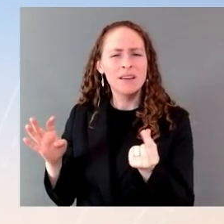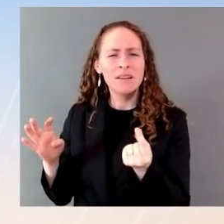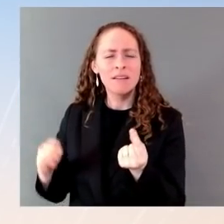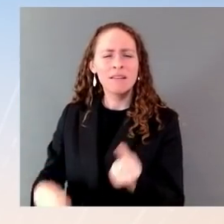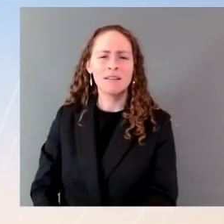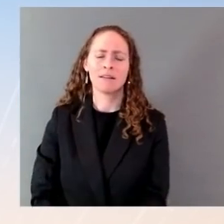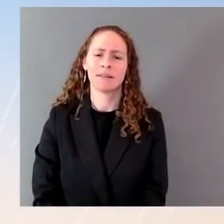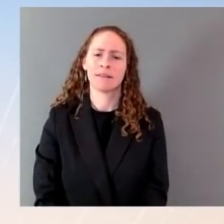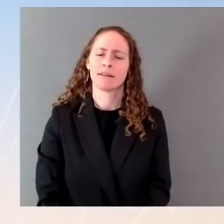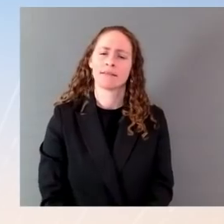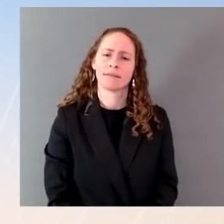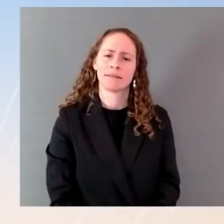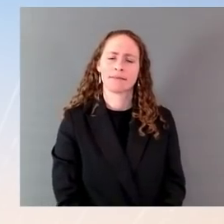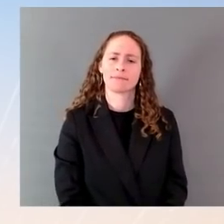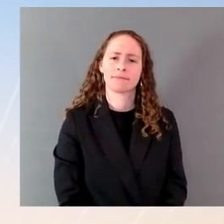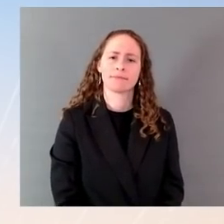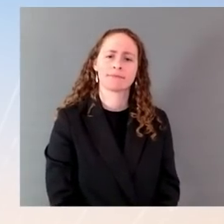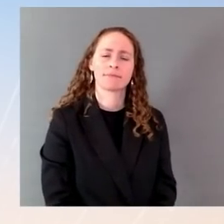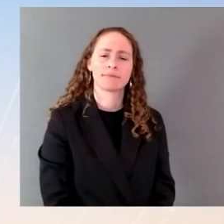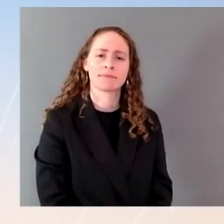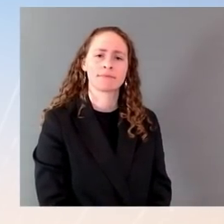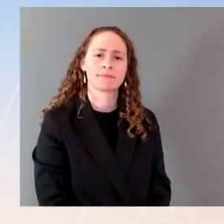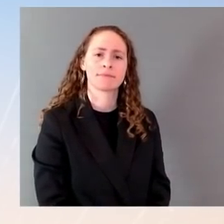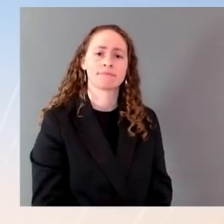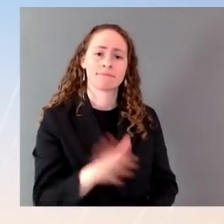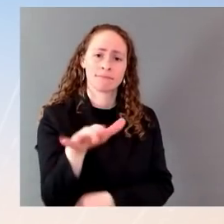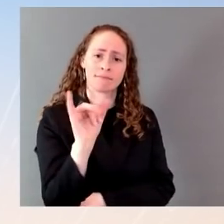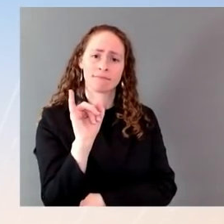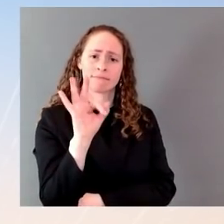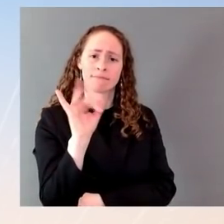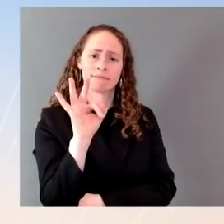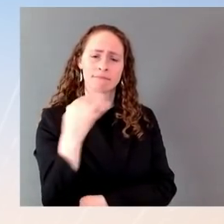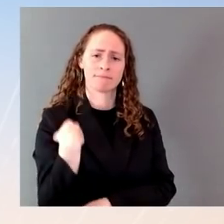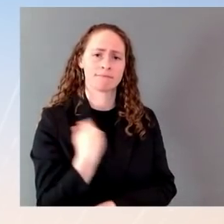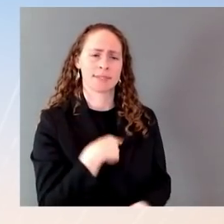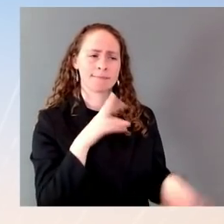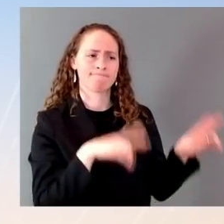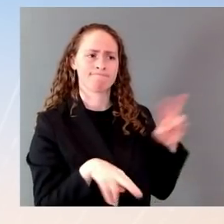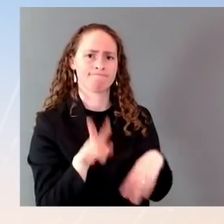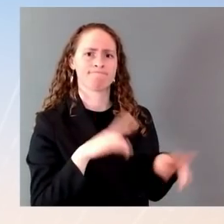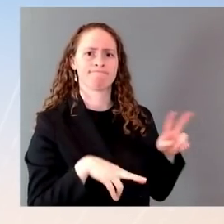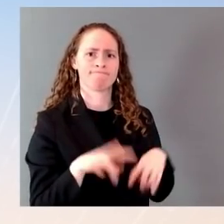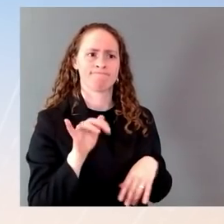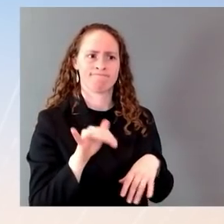will be increasingly concerned about the security and territorial integrity of their countries.